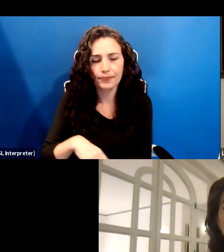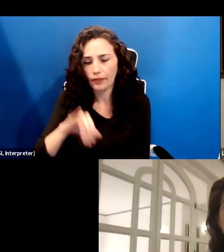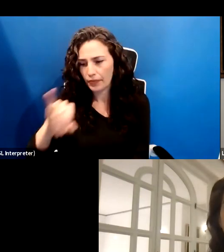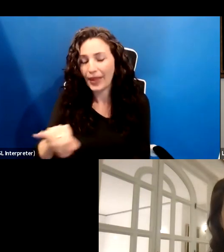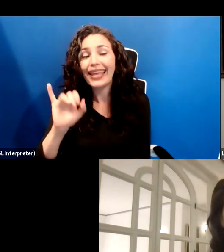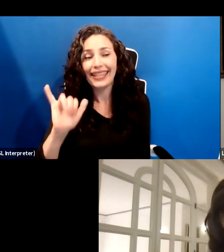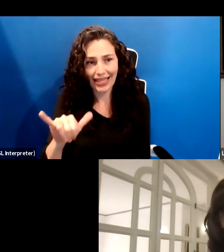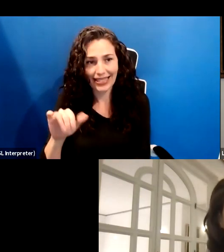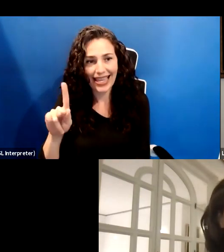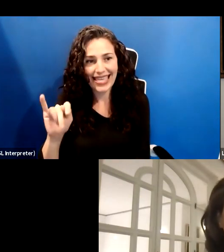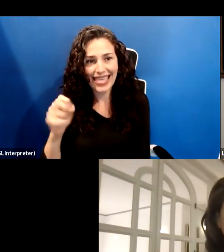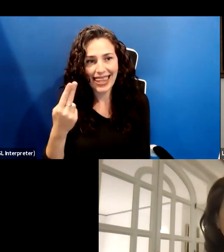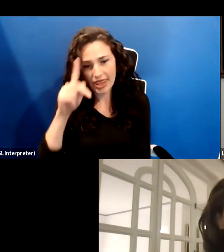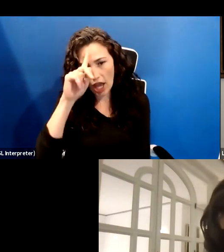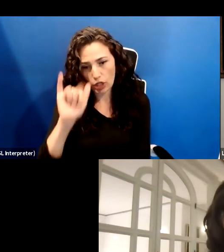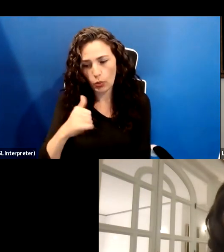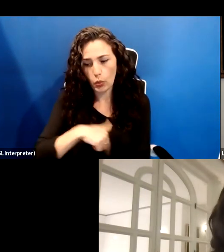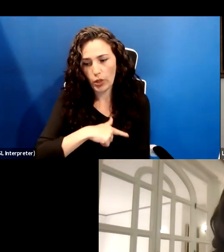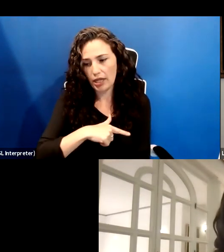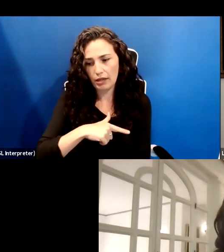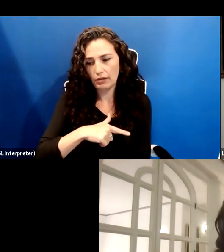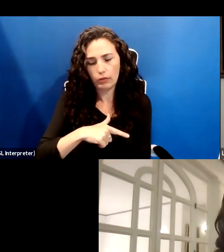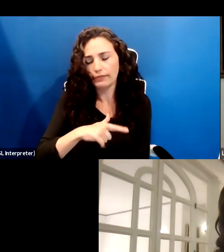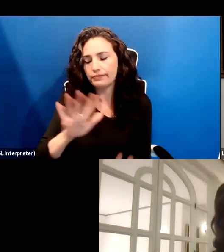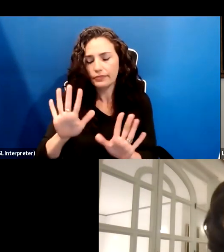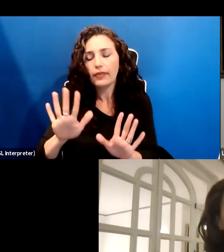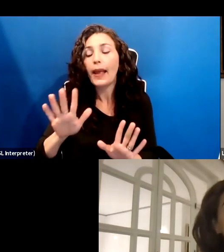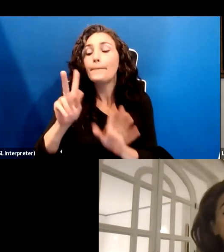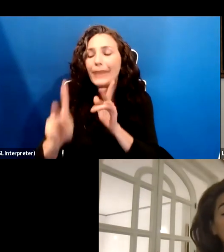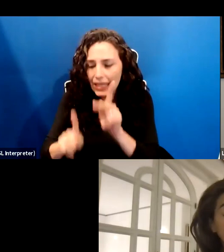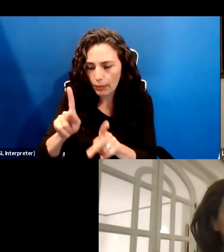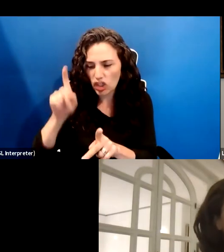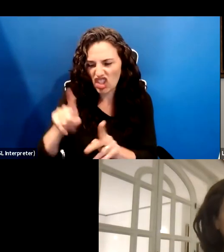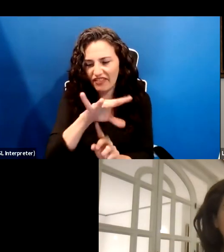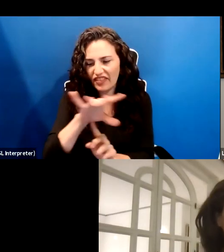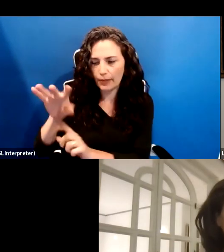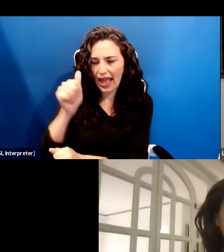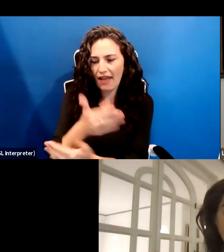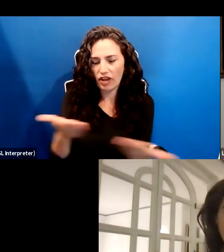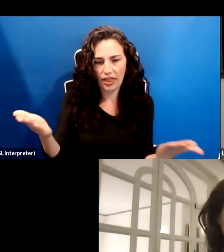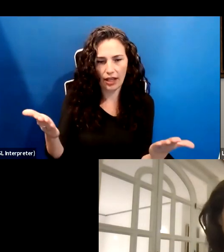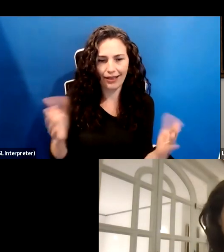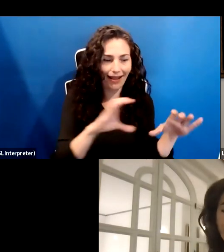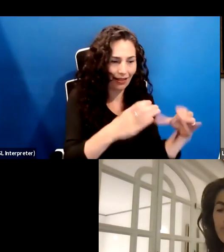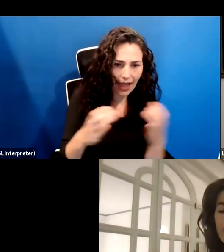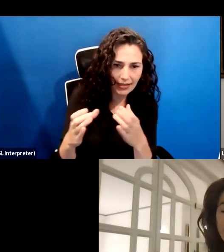but everything that from walks that he would take (gagging) he (gagging)